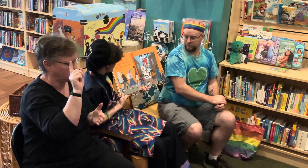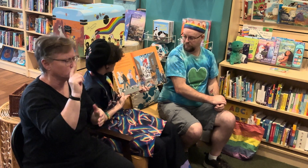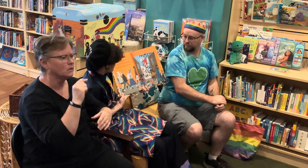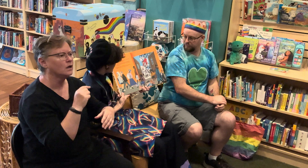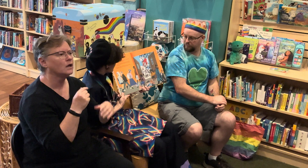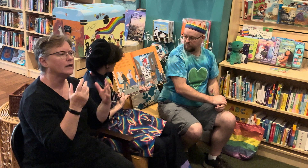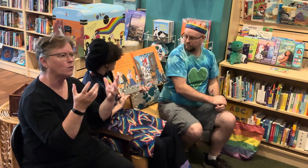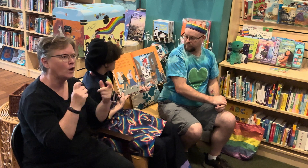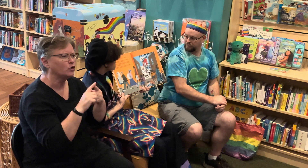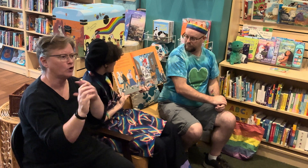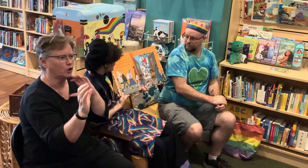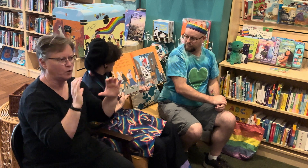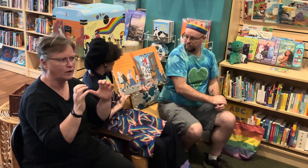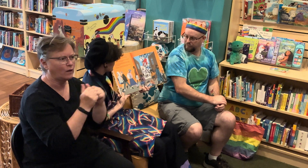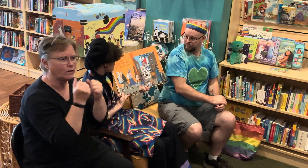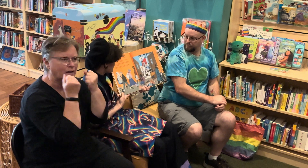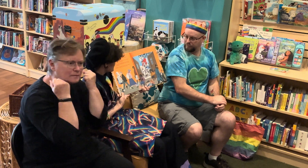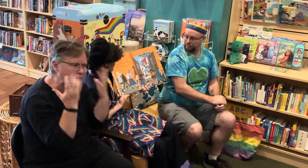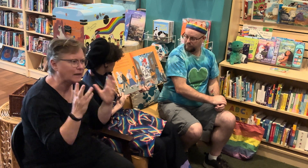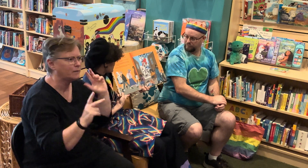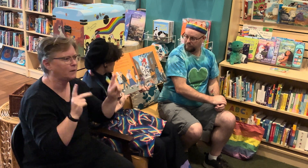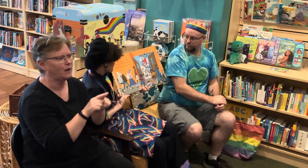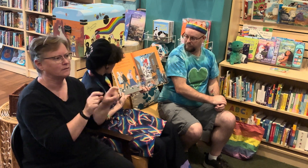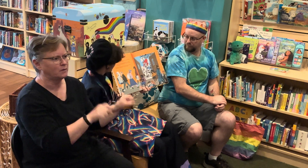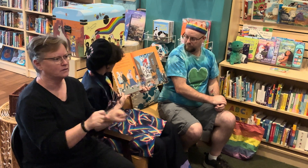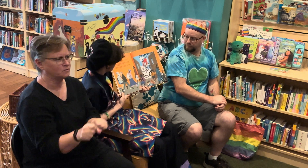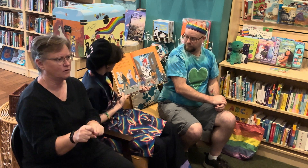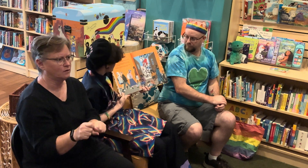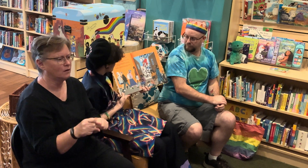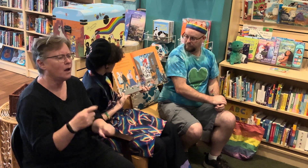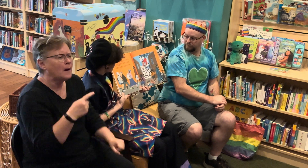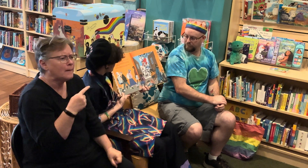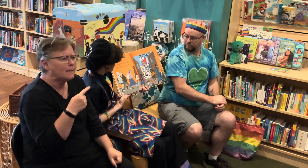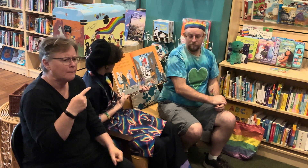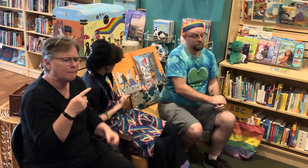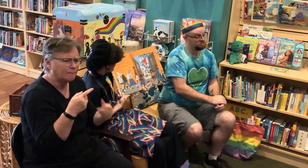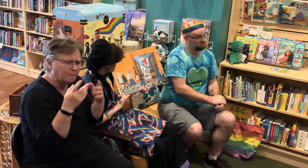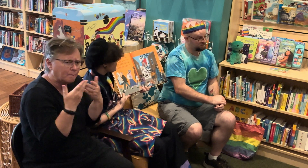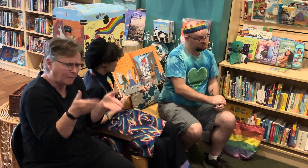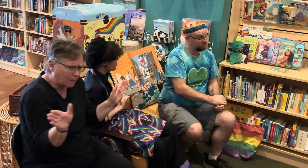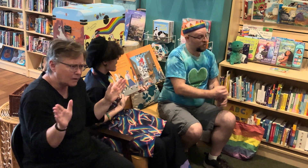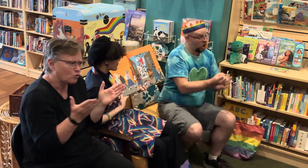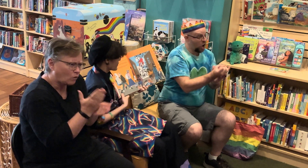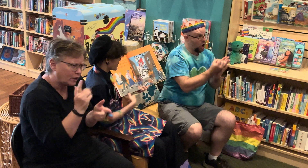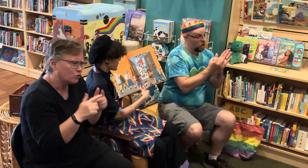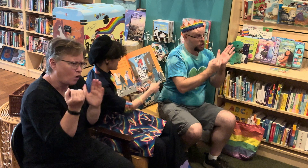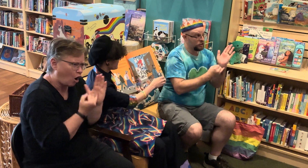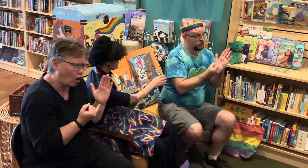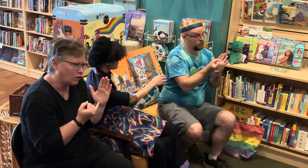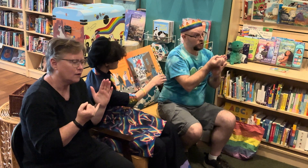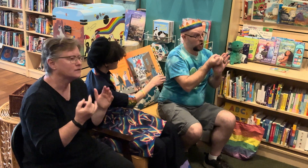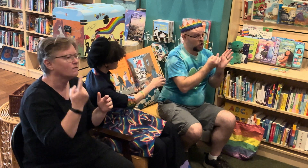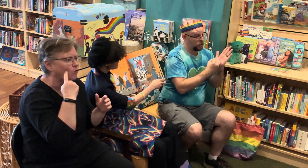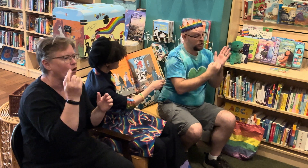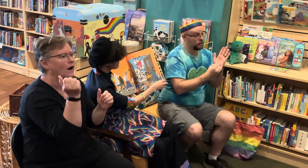communicate with as many people as possible. "The public has a right to art. Art is for everybody."